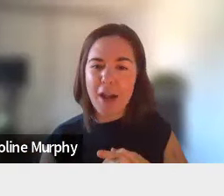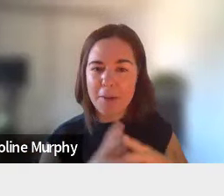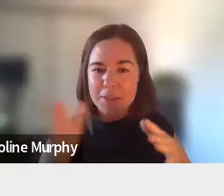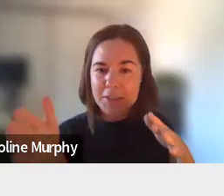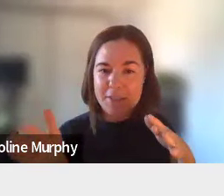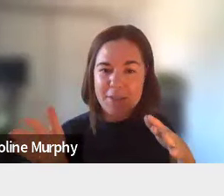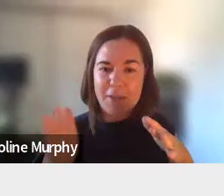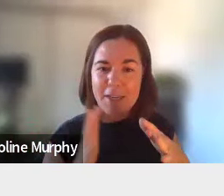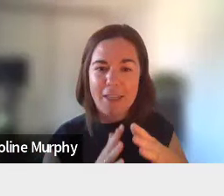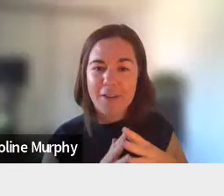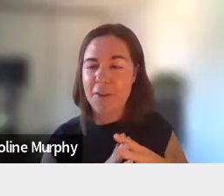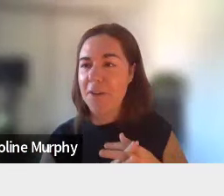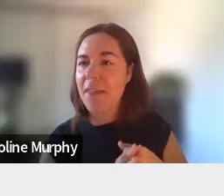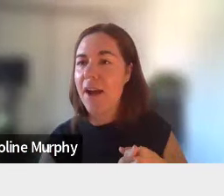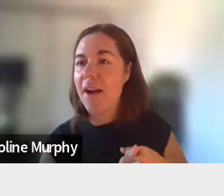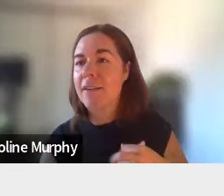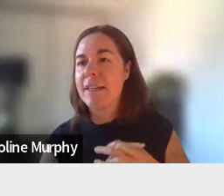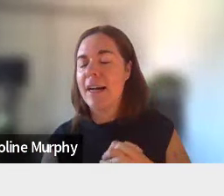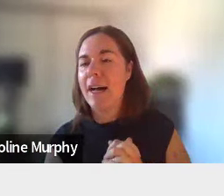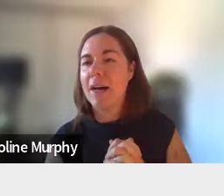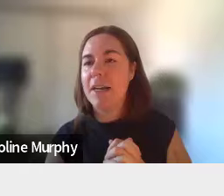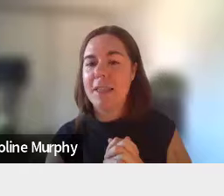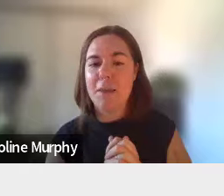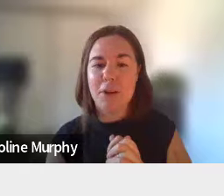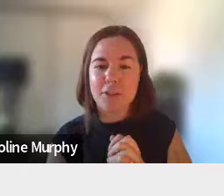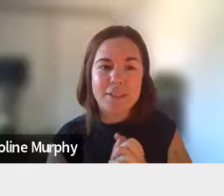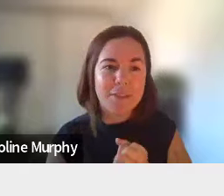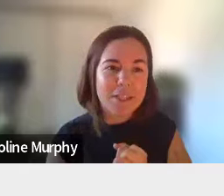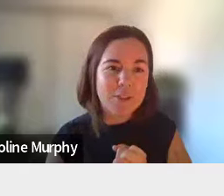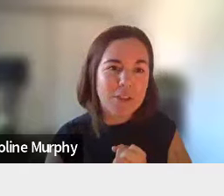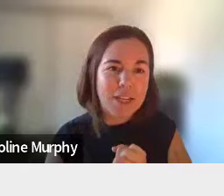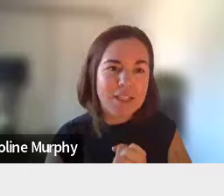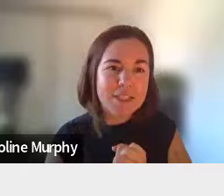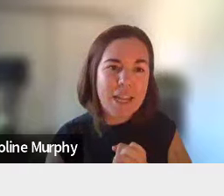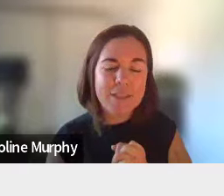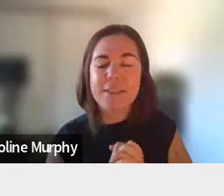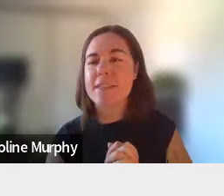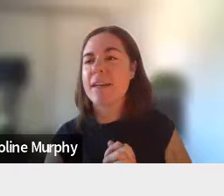jobs so you can see me in that photo there in the marsh lands of the eastern United States.